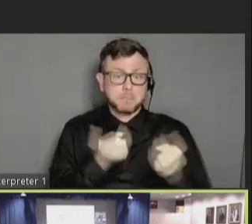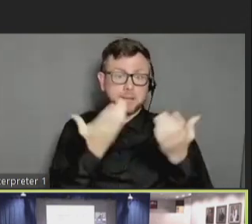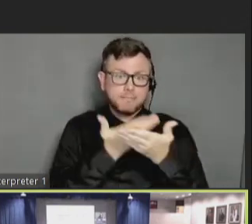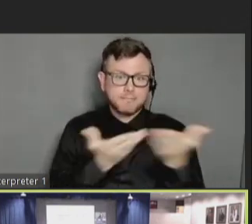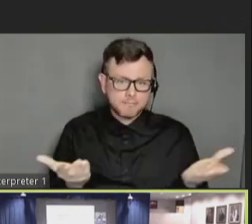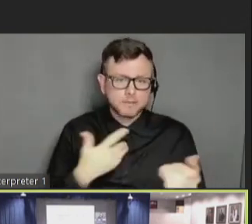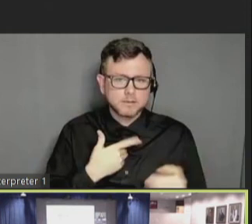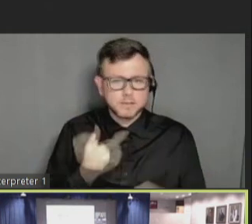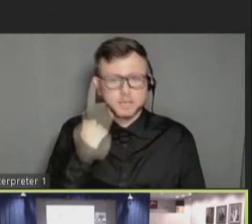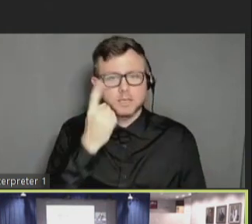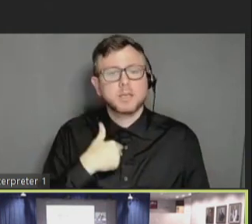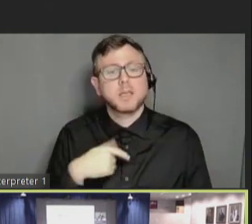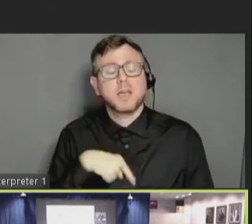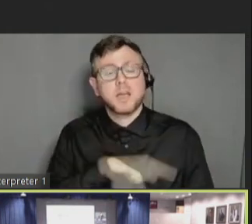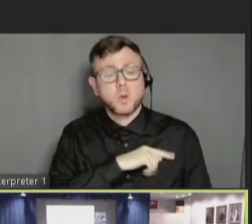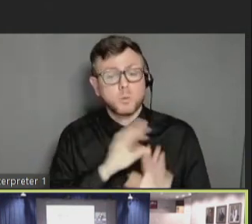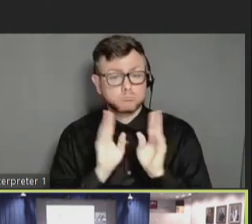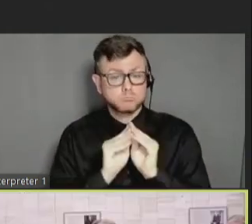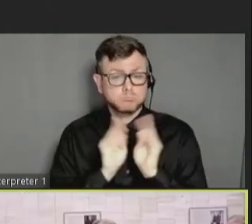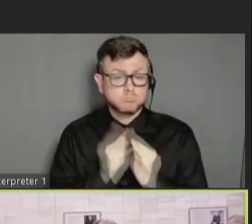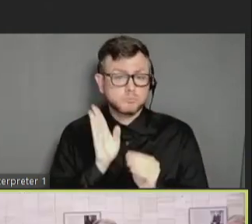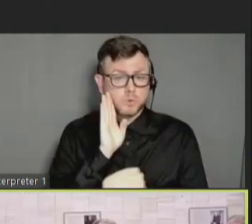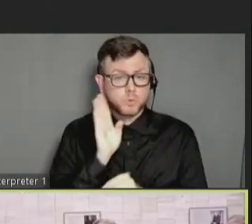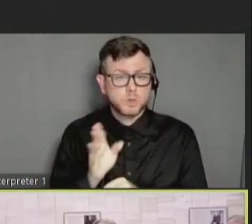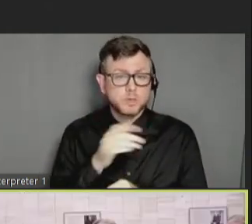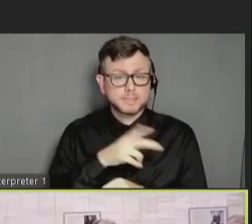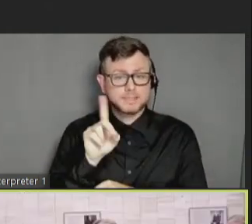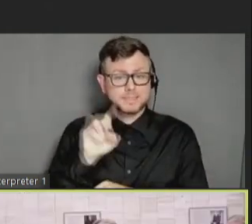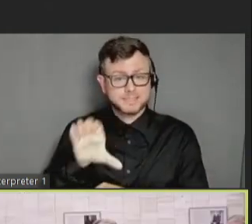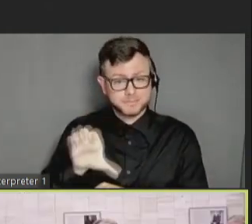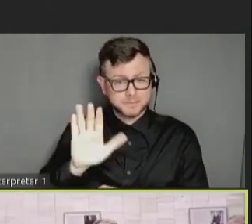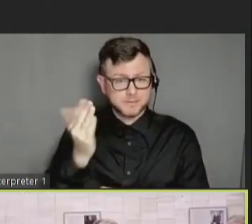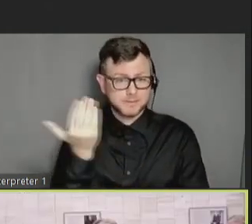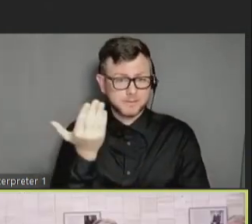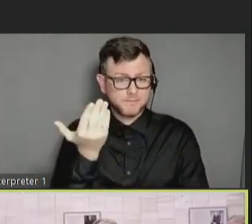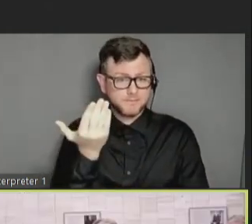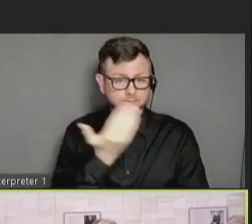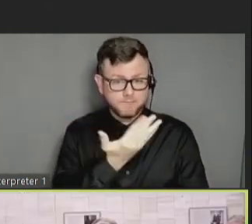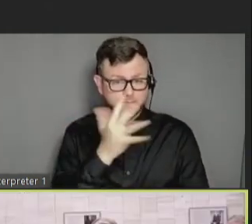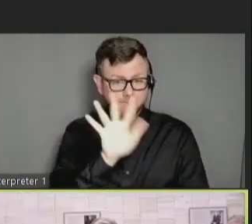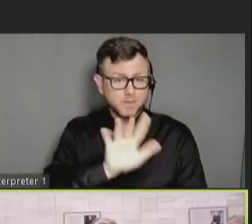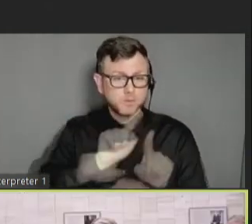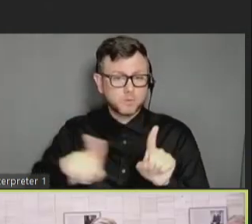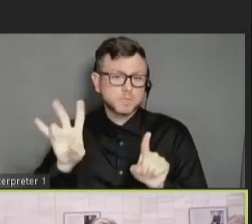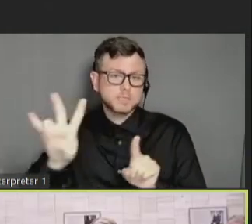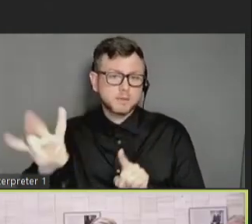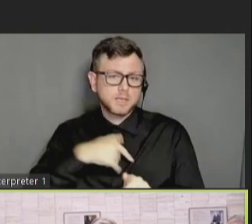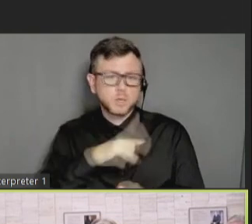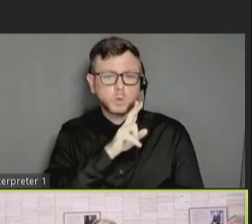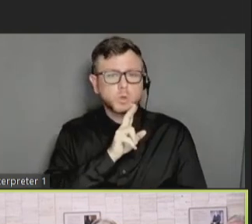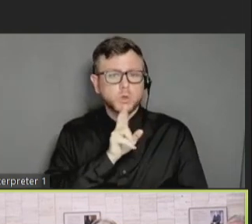Our conference will be on December 5th to 7th in Houston. And so, we are about to open